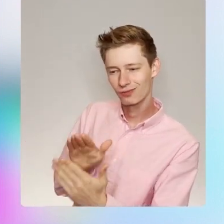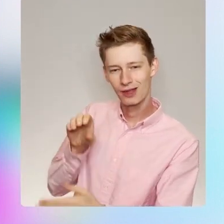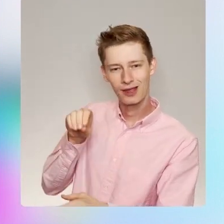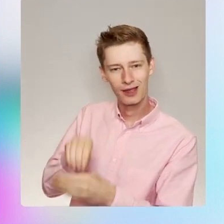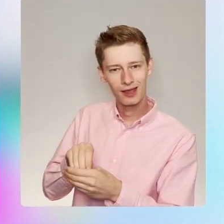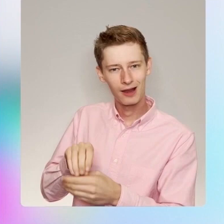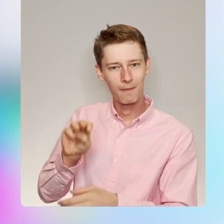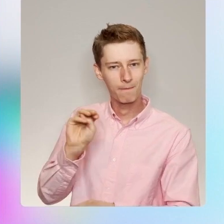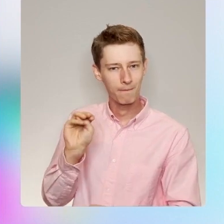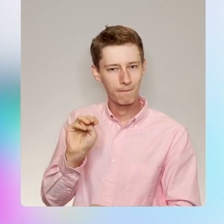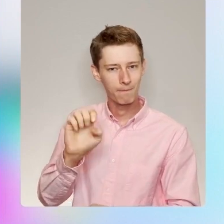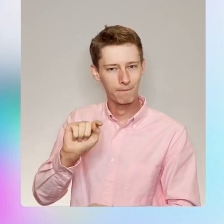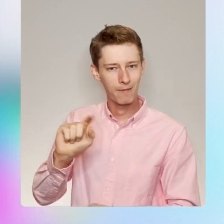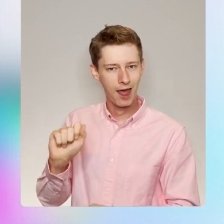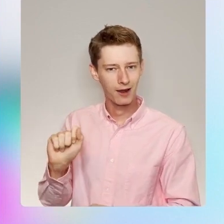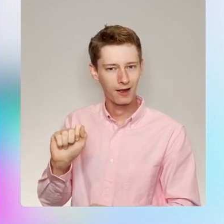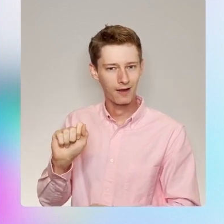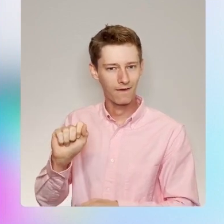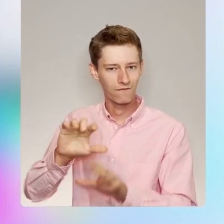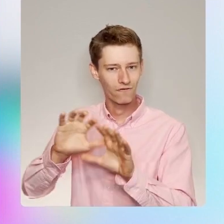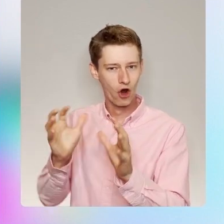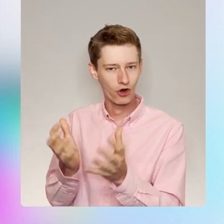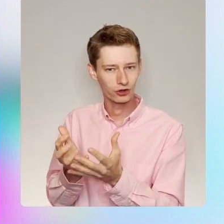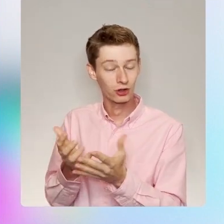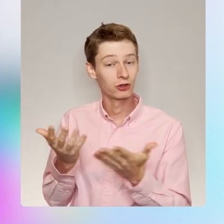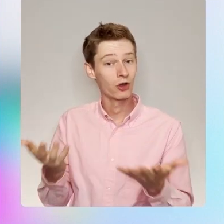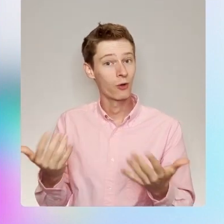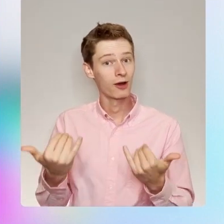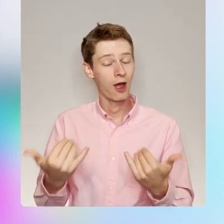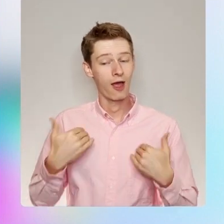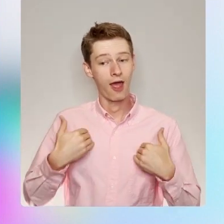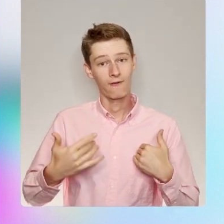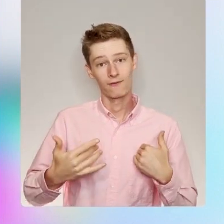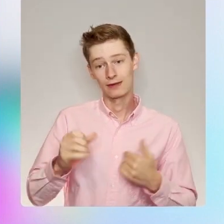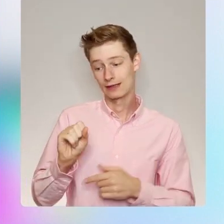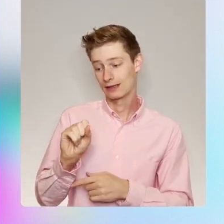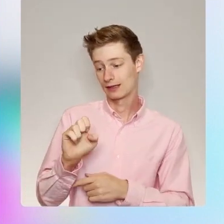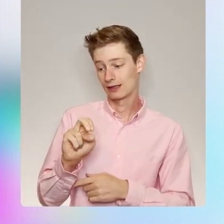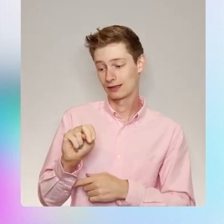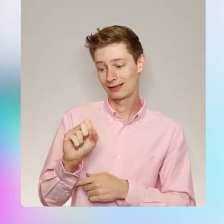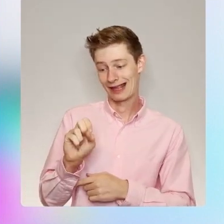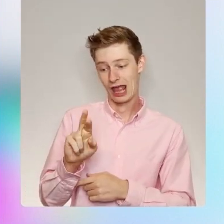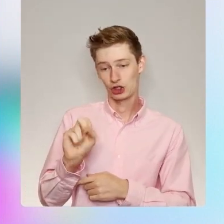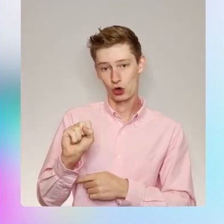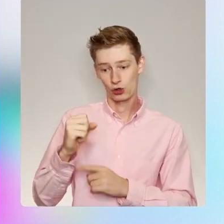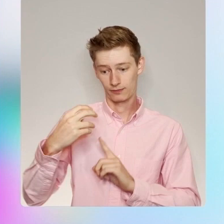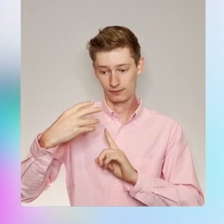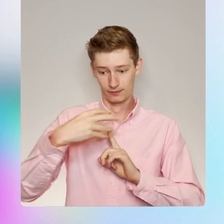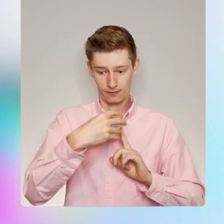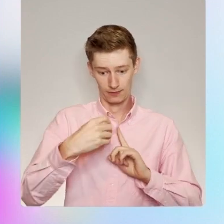So with the new inward facing sensors in Meta Quest Pro you can have your avatar mimic your natural